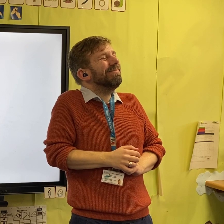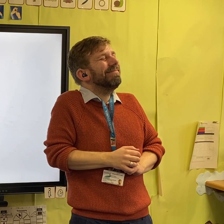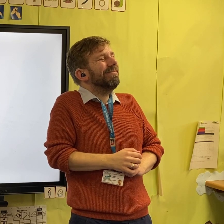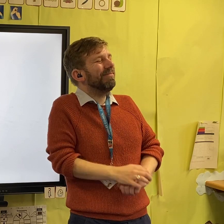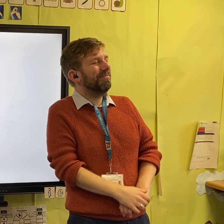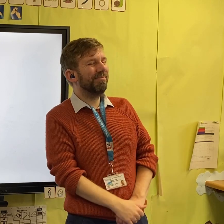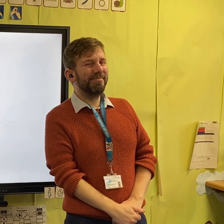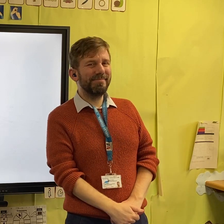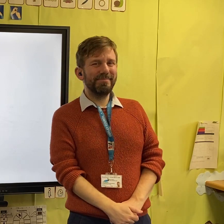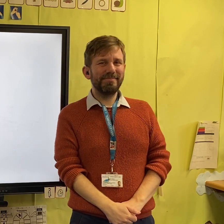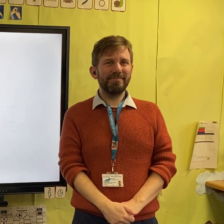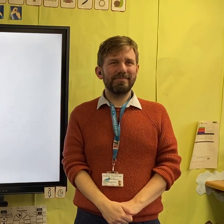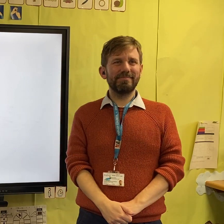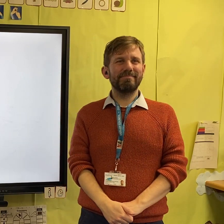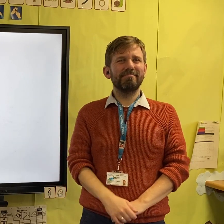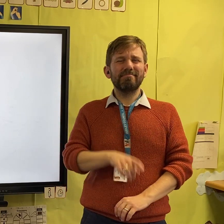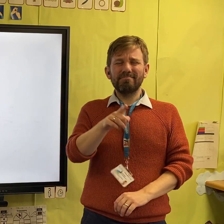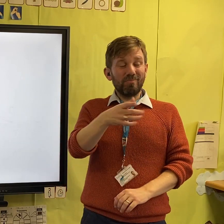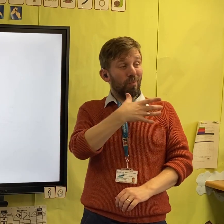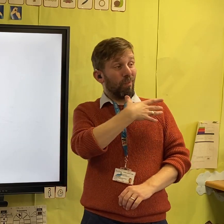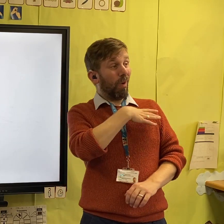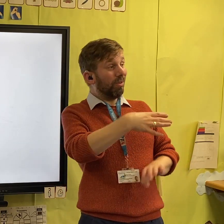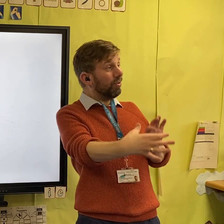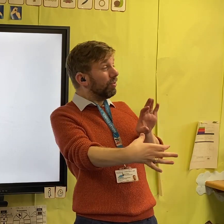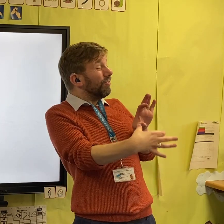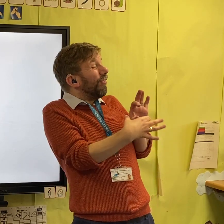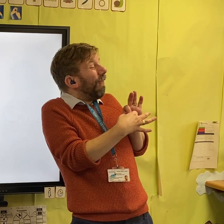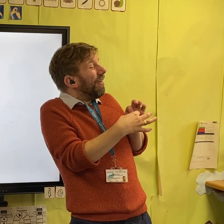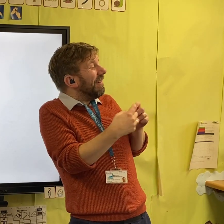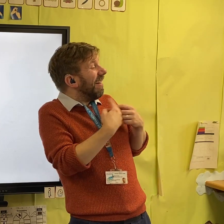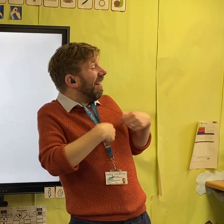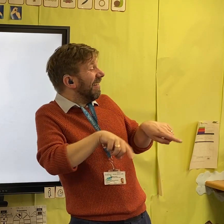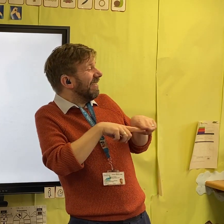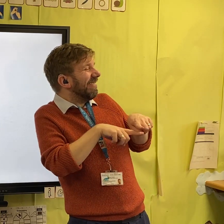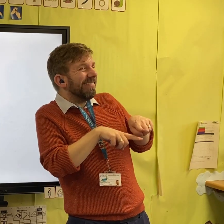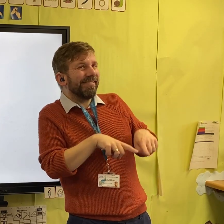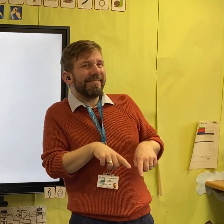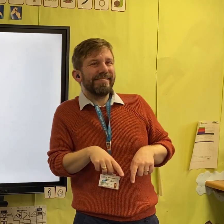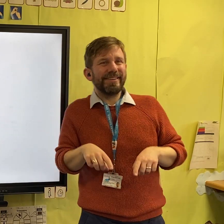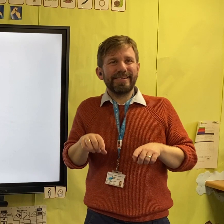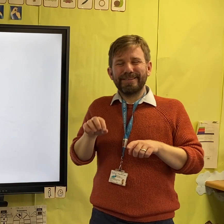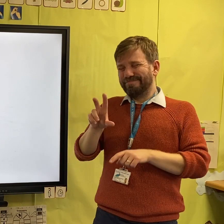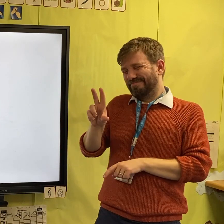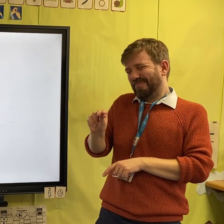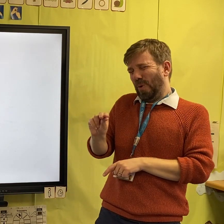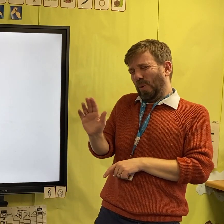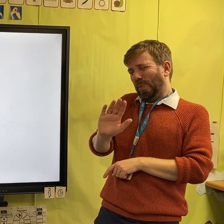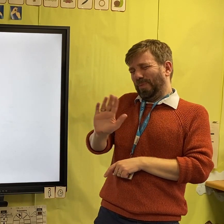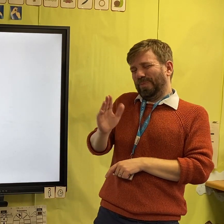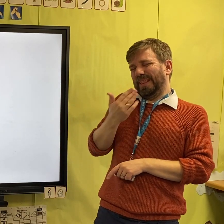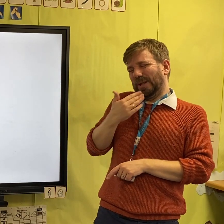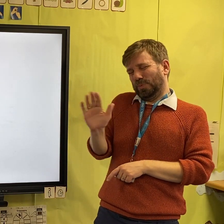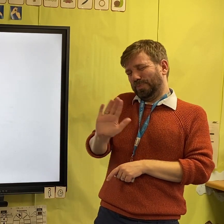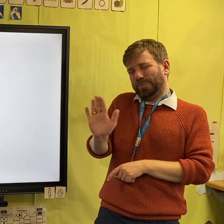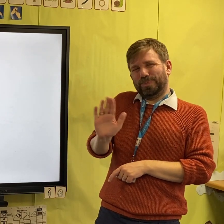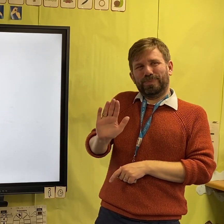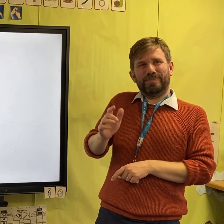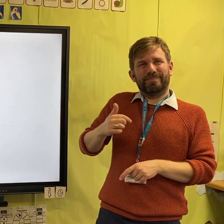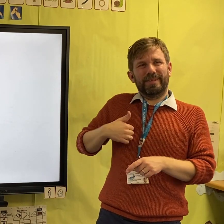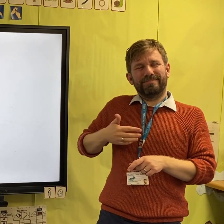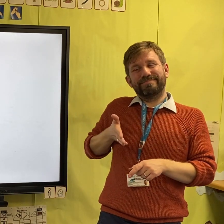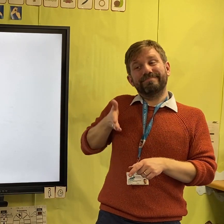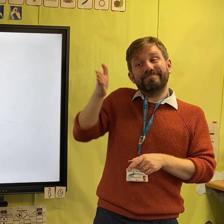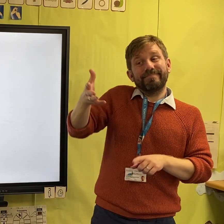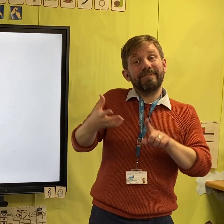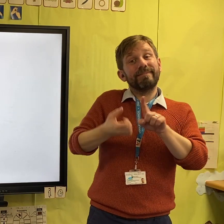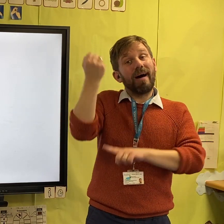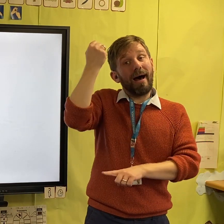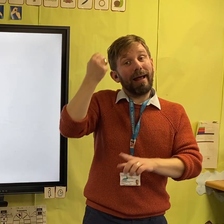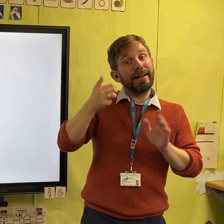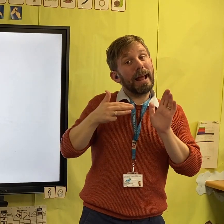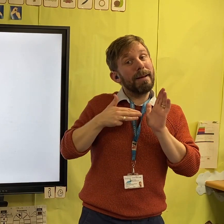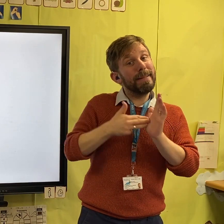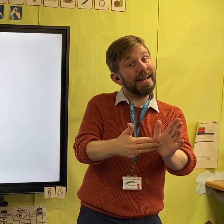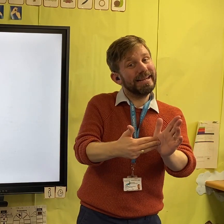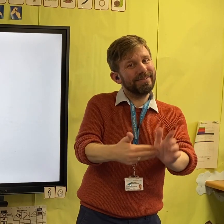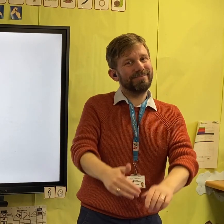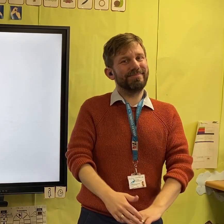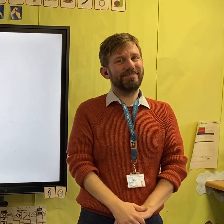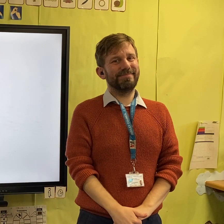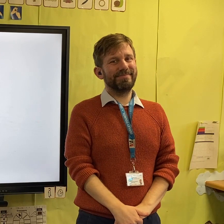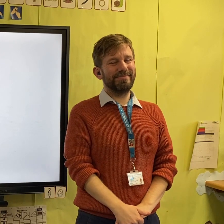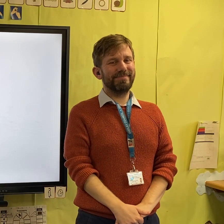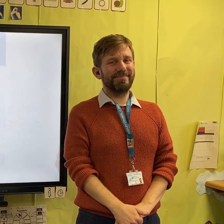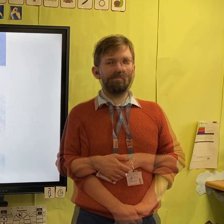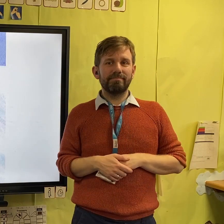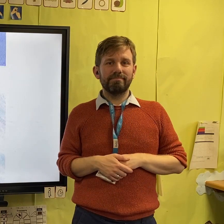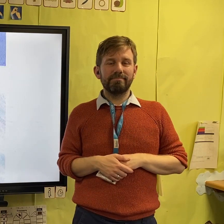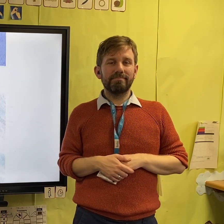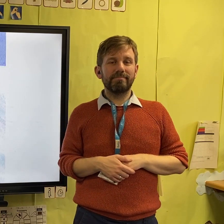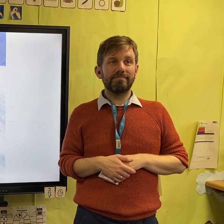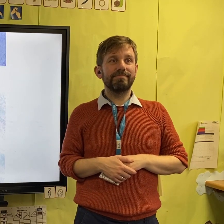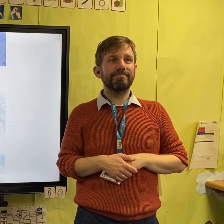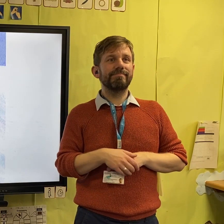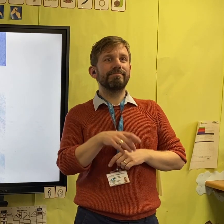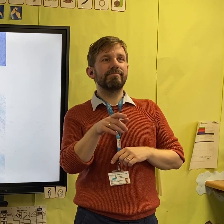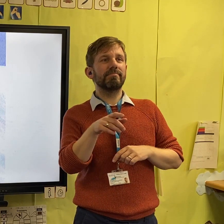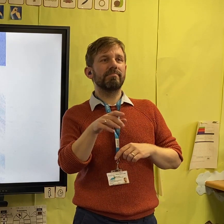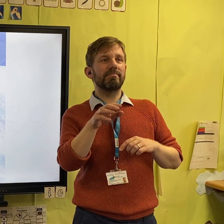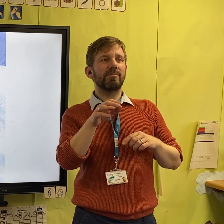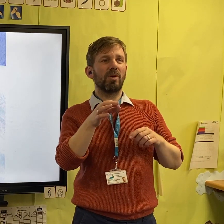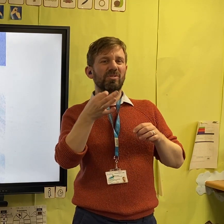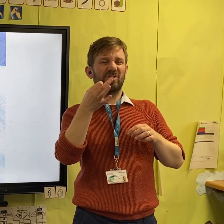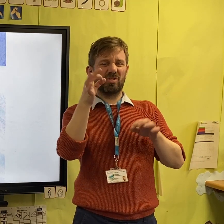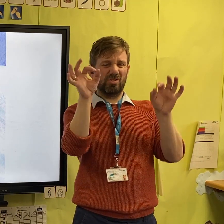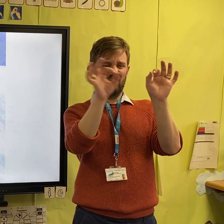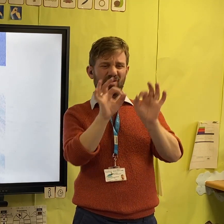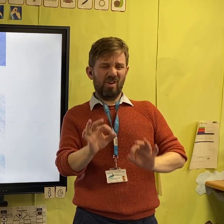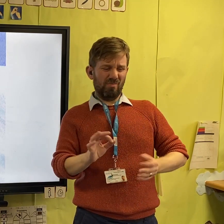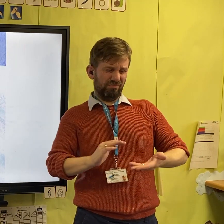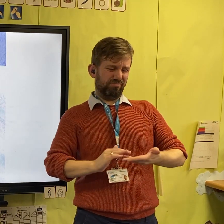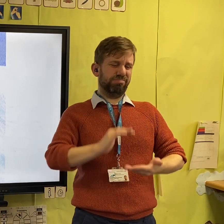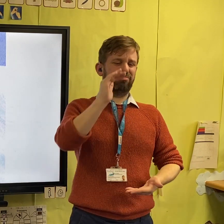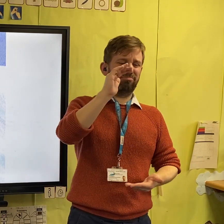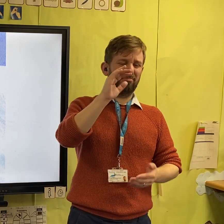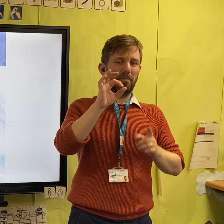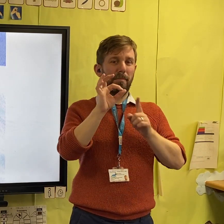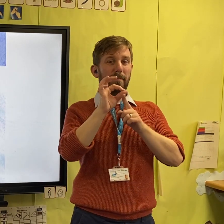warm. Would you like to join us? No thank you said Pipkin I have to find a million!